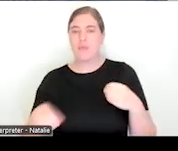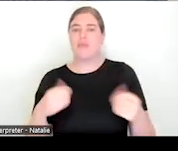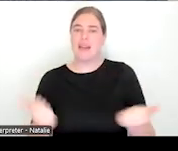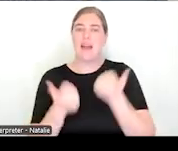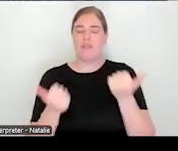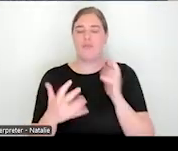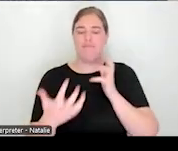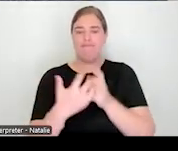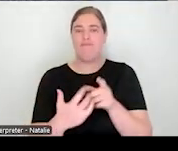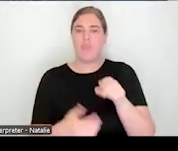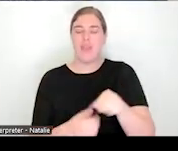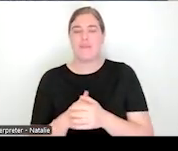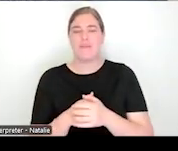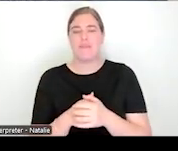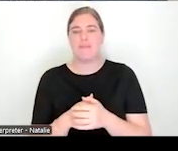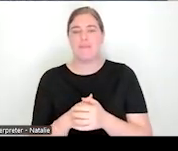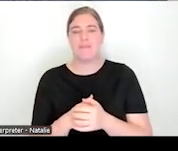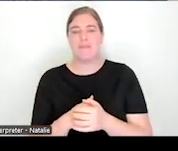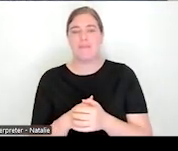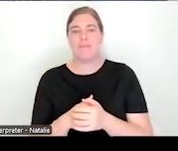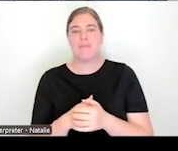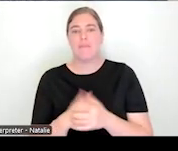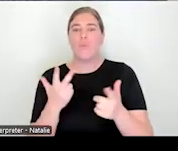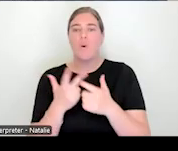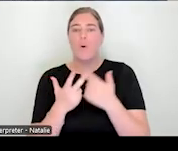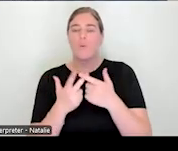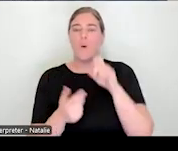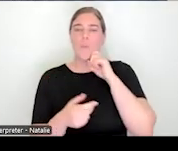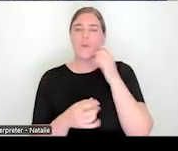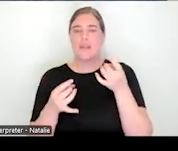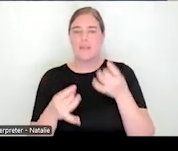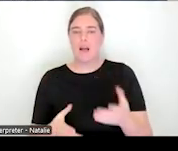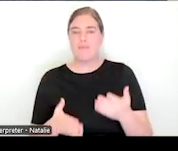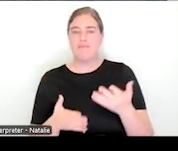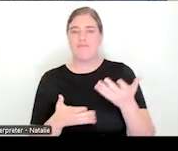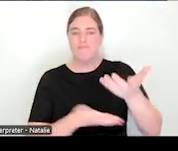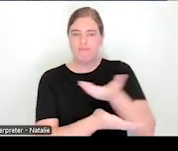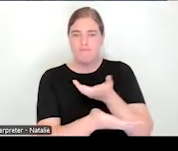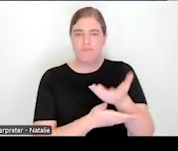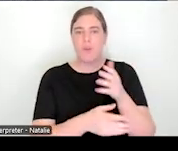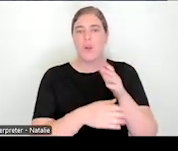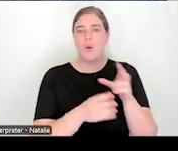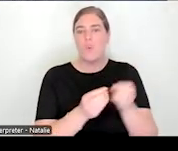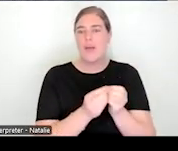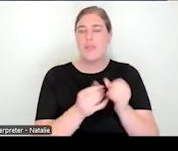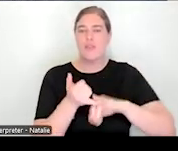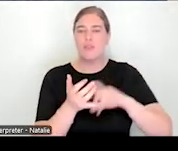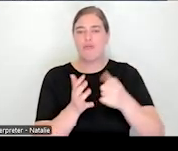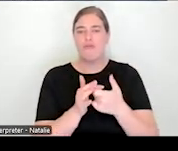I also will be starting outreach with the wider screen, digital games and cultural subsectors on